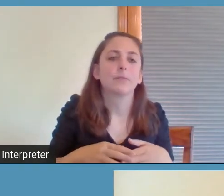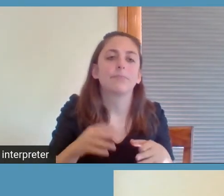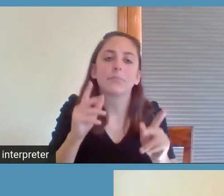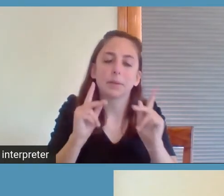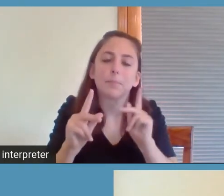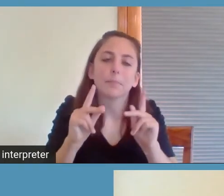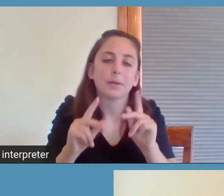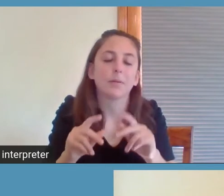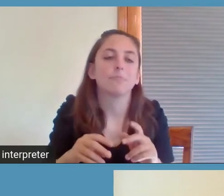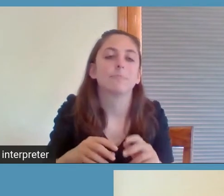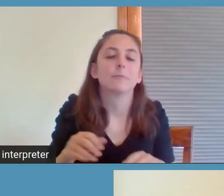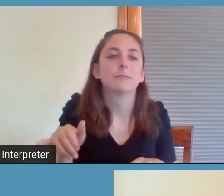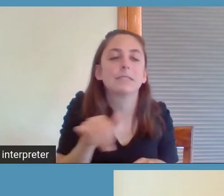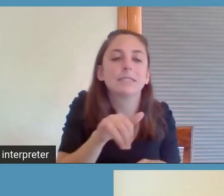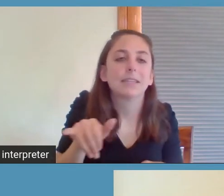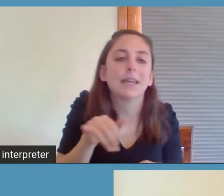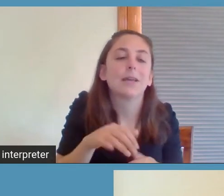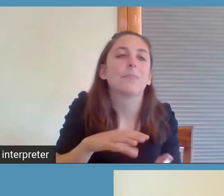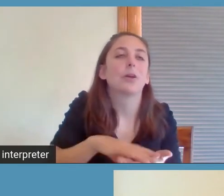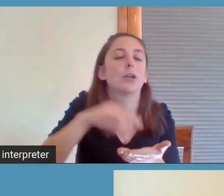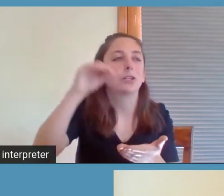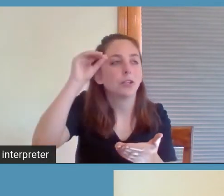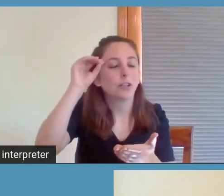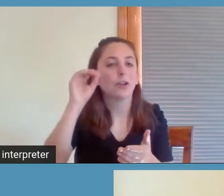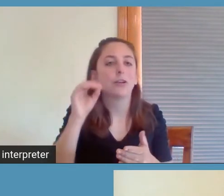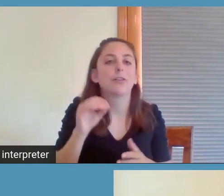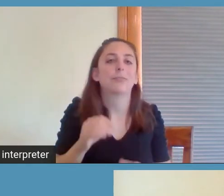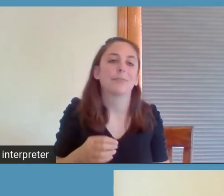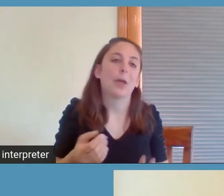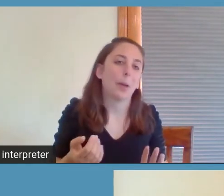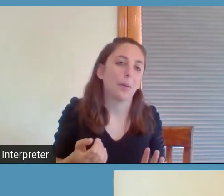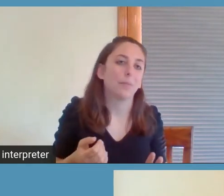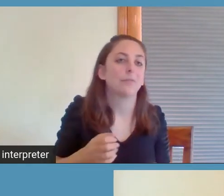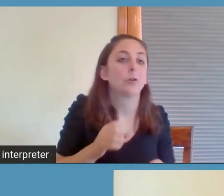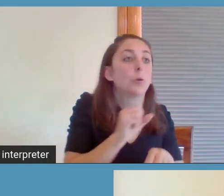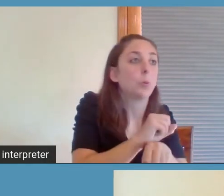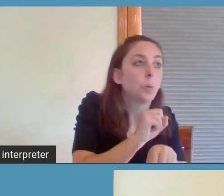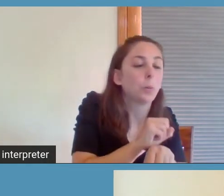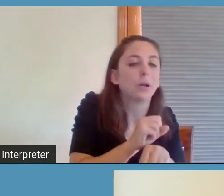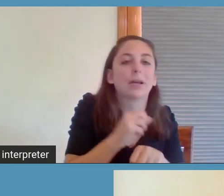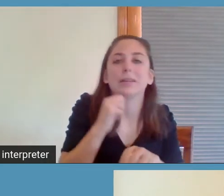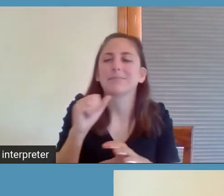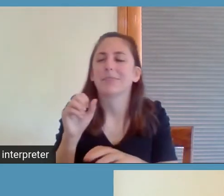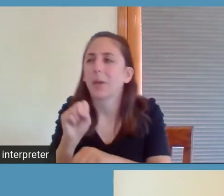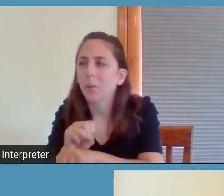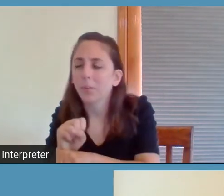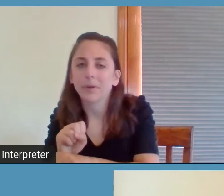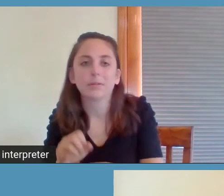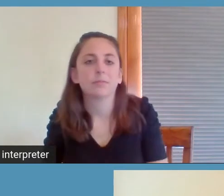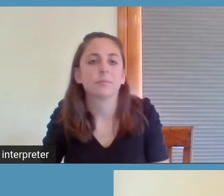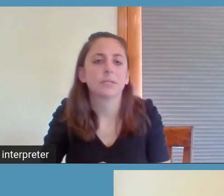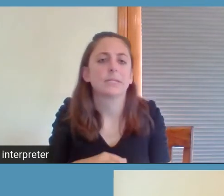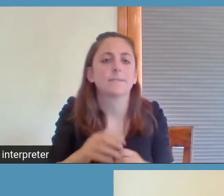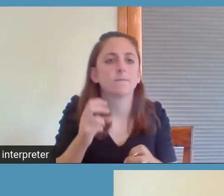and what not to do from the previous uh example um it's really hard to get um when you have when